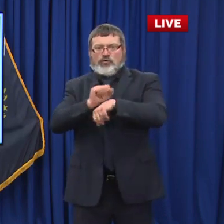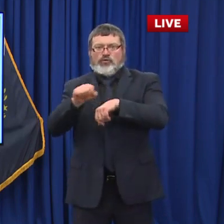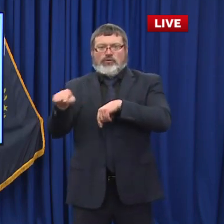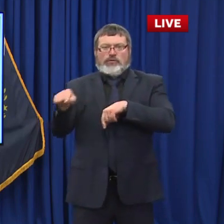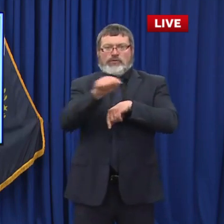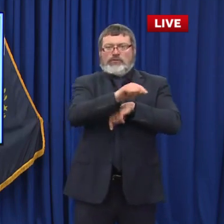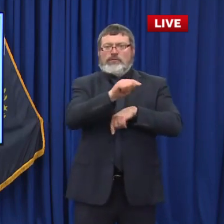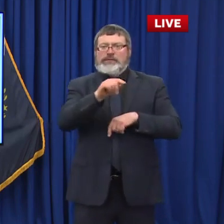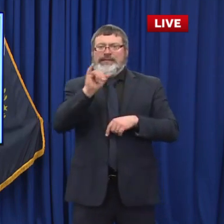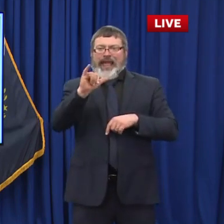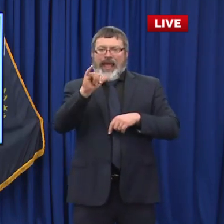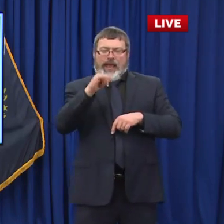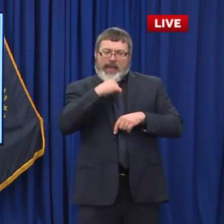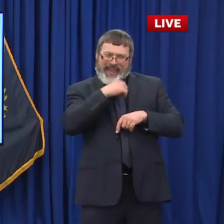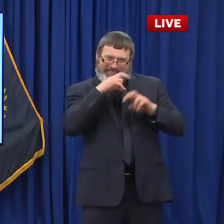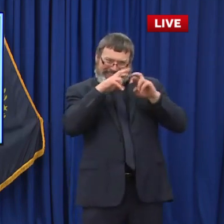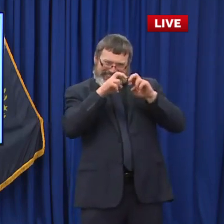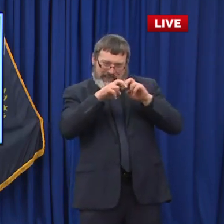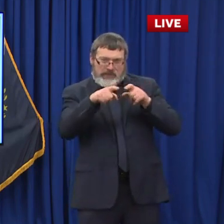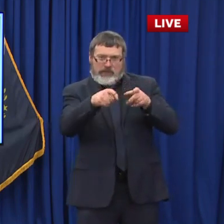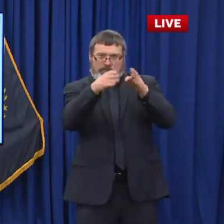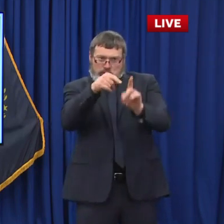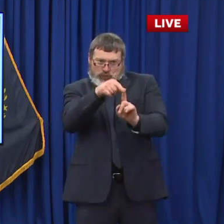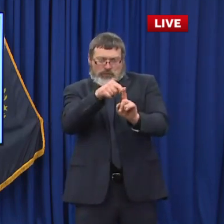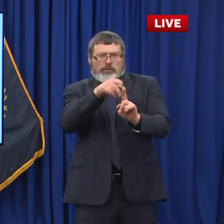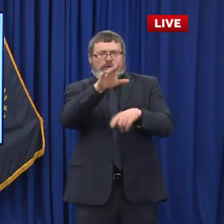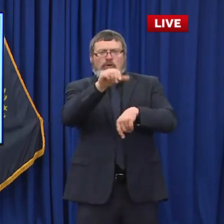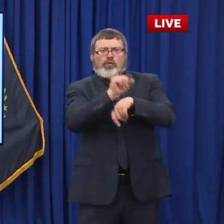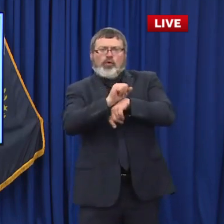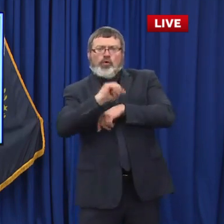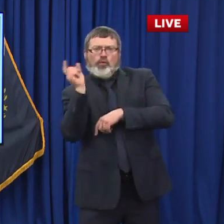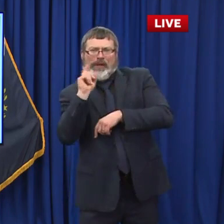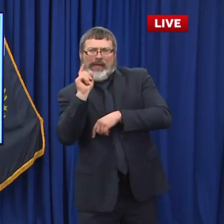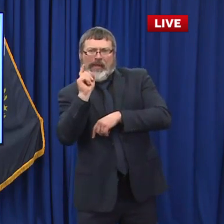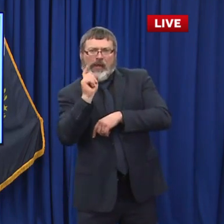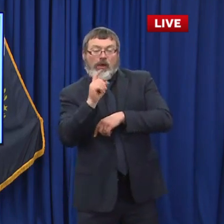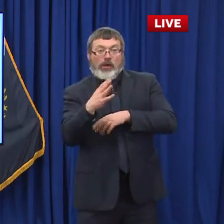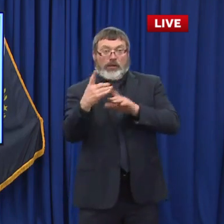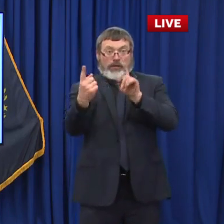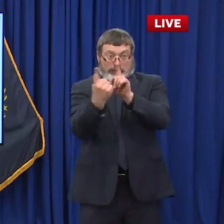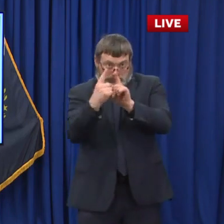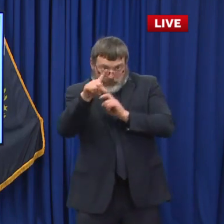WE WANT TO GET EVERYONE WHO IS PERFORMING CRITICAL FUNCTIONS AS WELL.